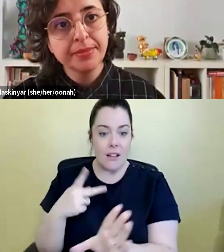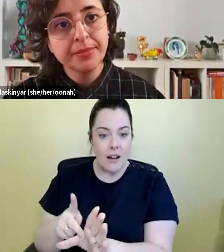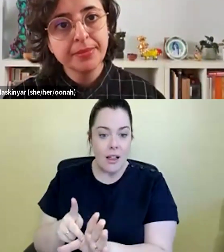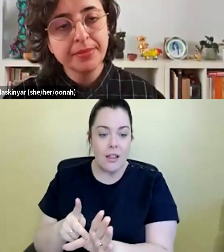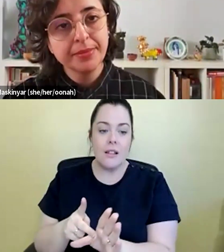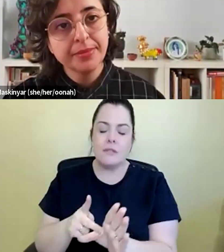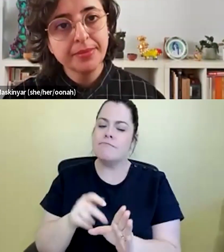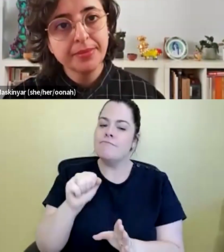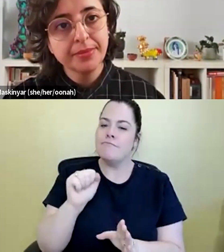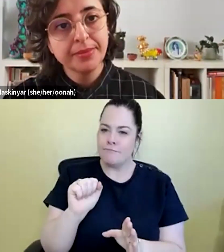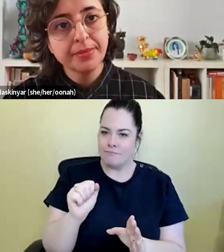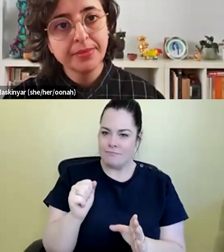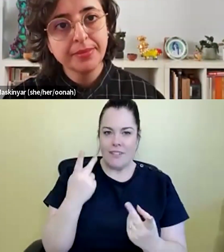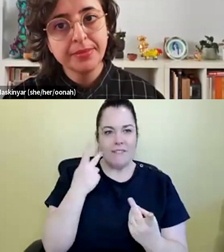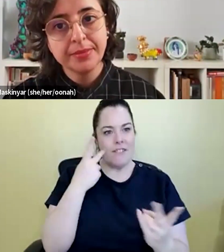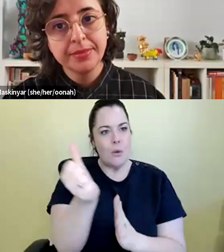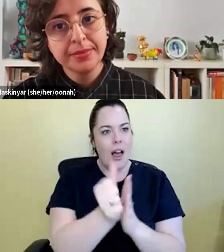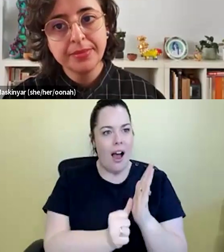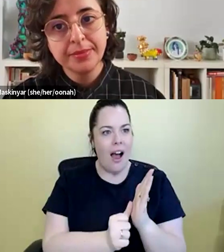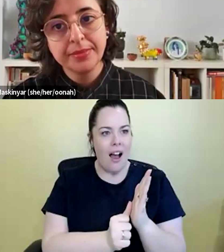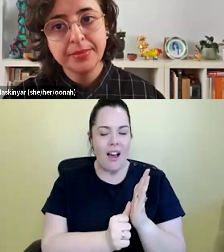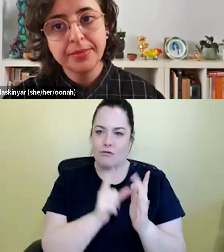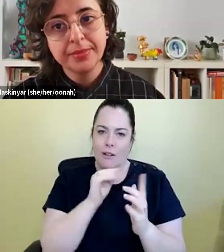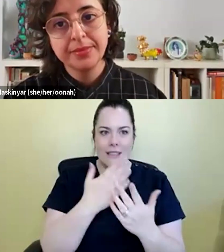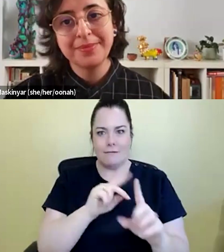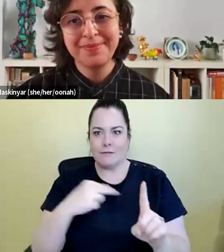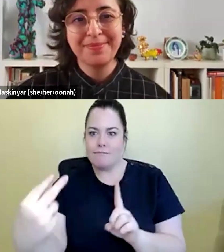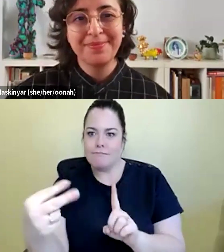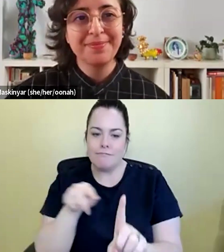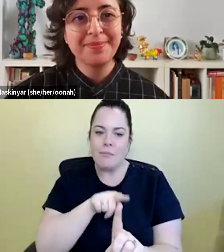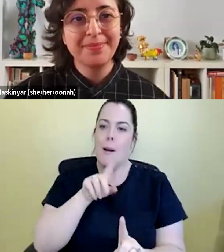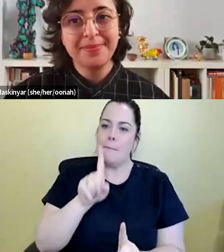visual arts is, it is just housed within a visionary -- a very visual space. I would